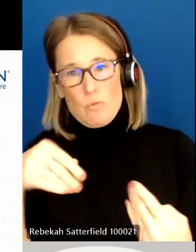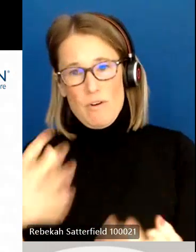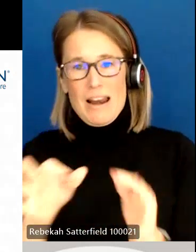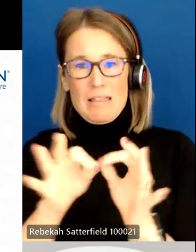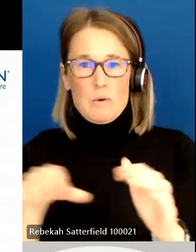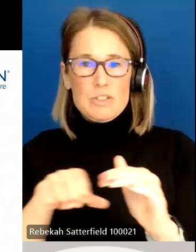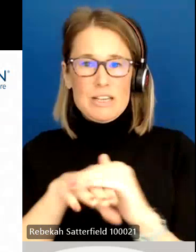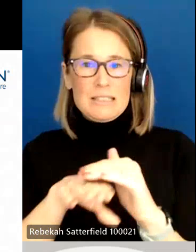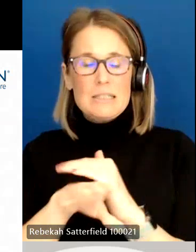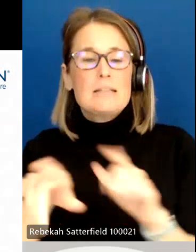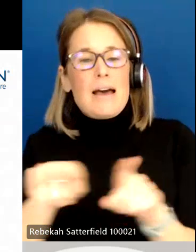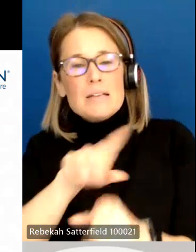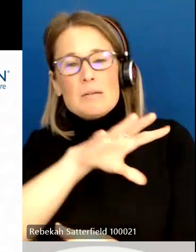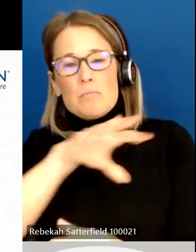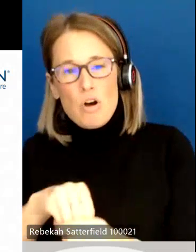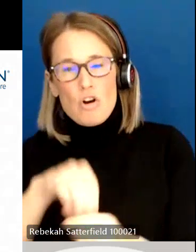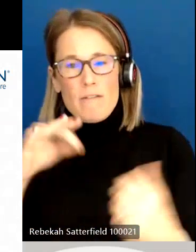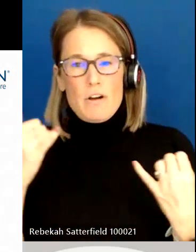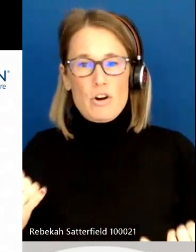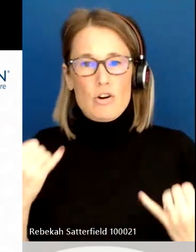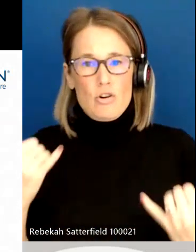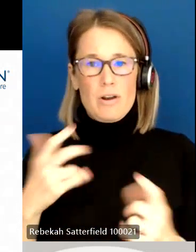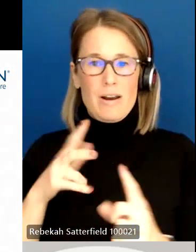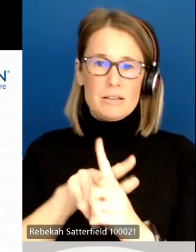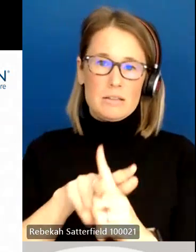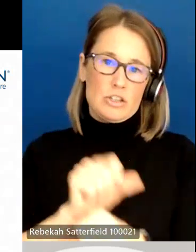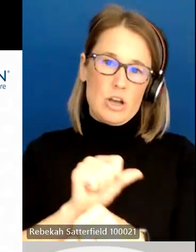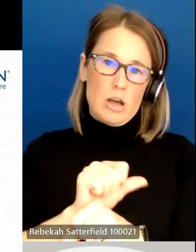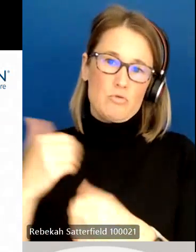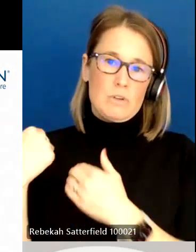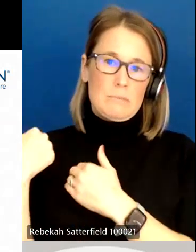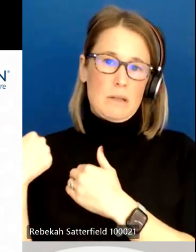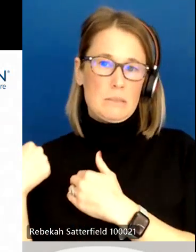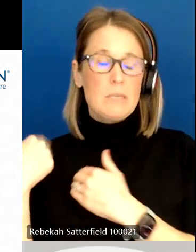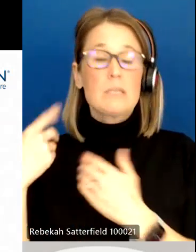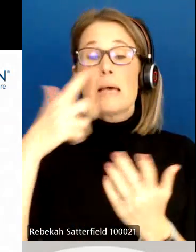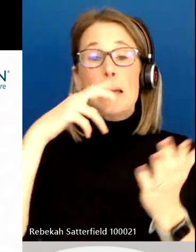as part of their current assigned job responsibilities so if it's not in your job